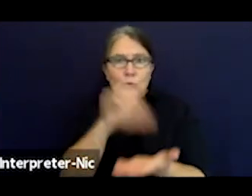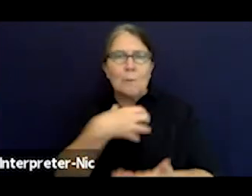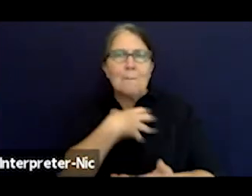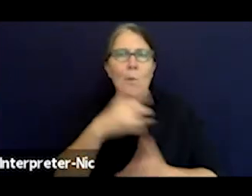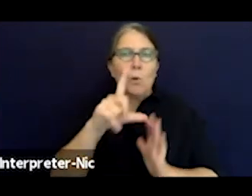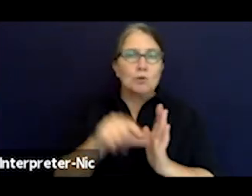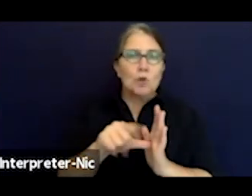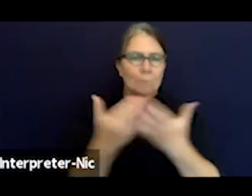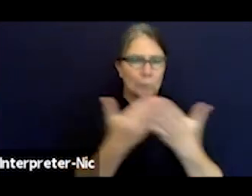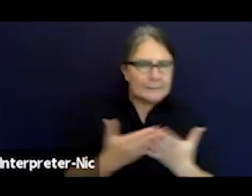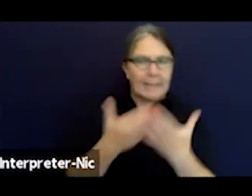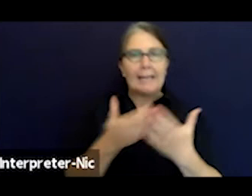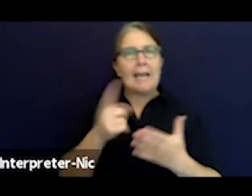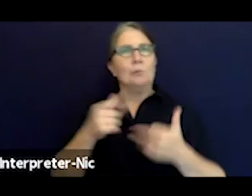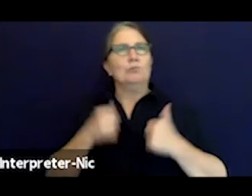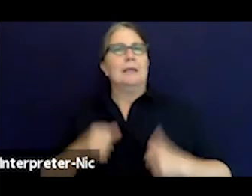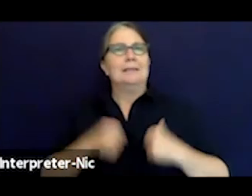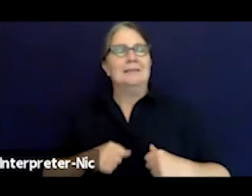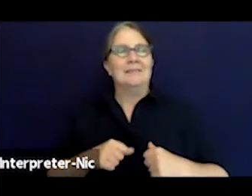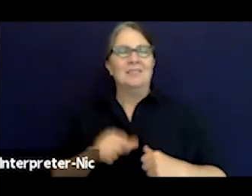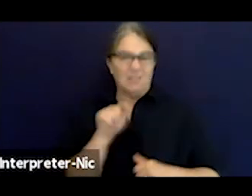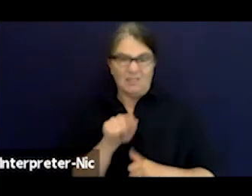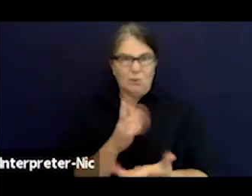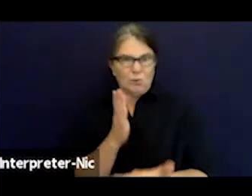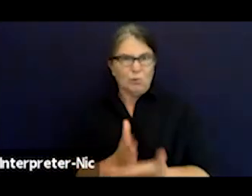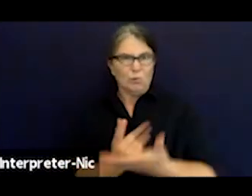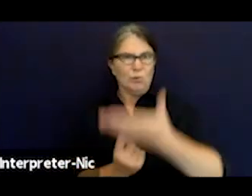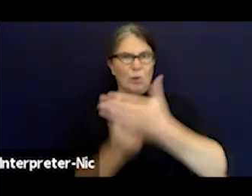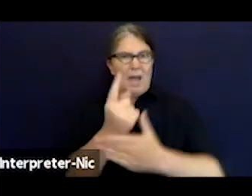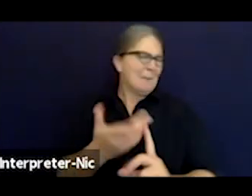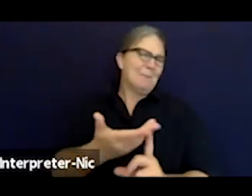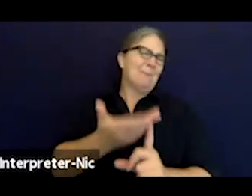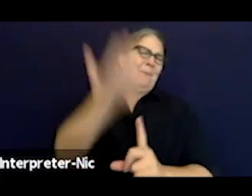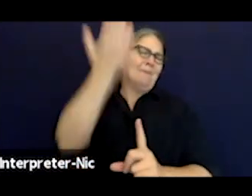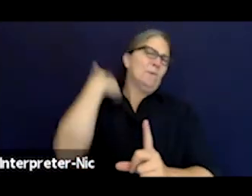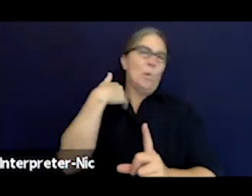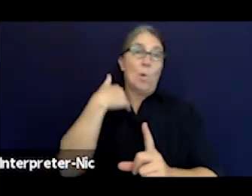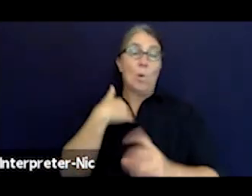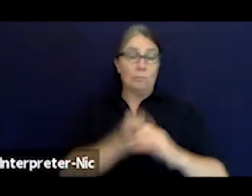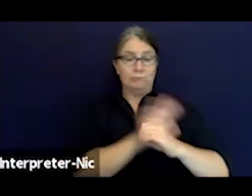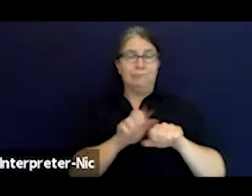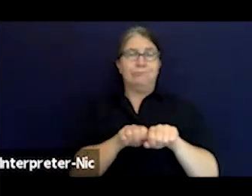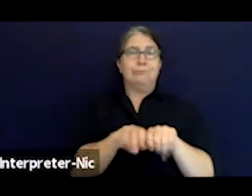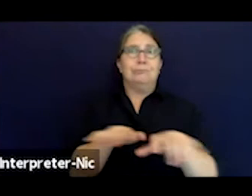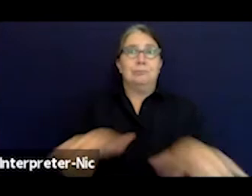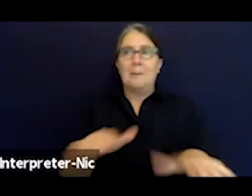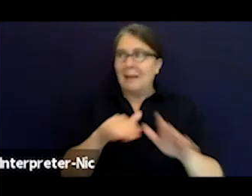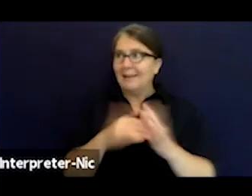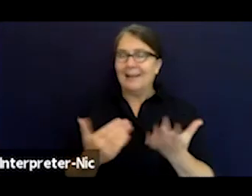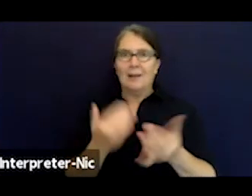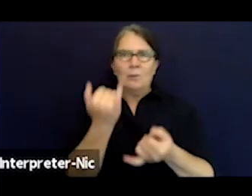true before the pandemic. But it's especially true now when our students are remote from us